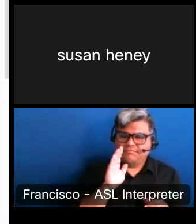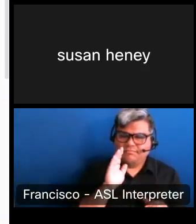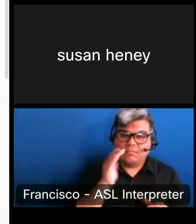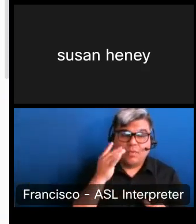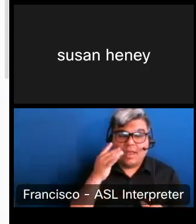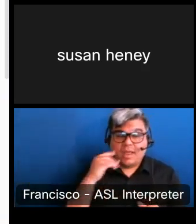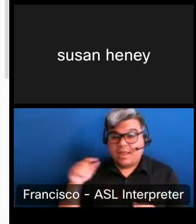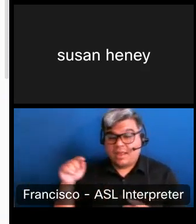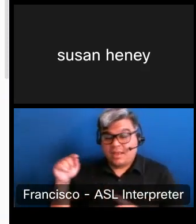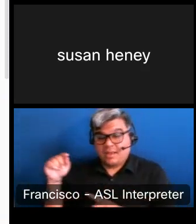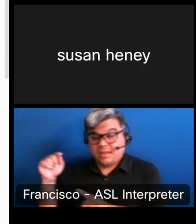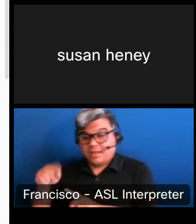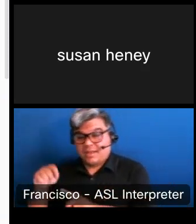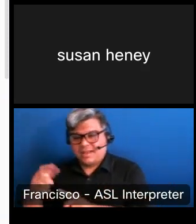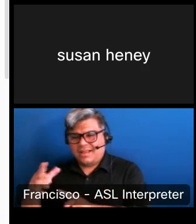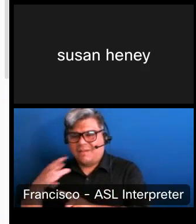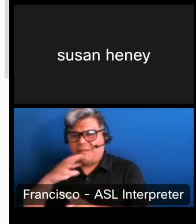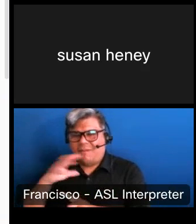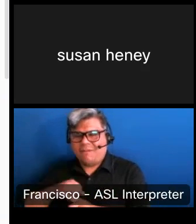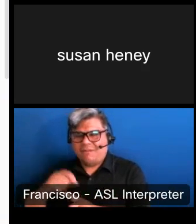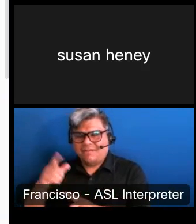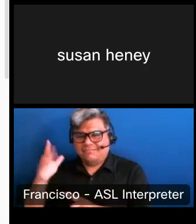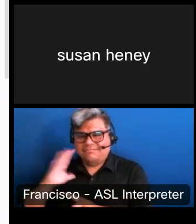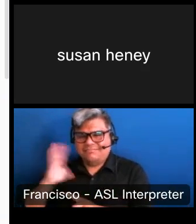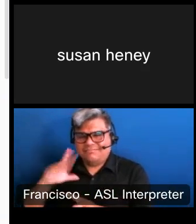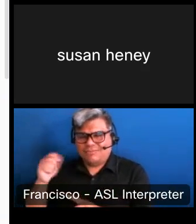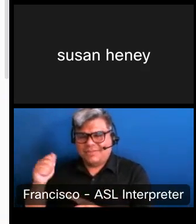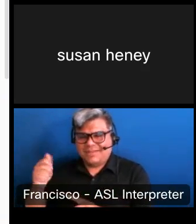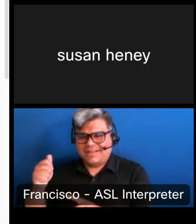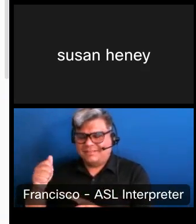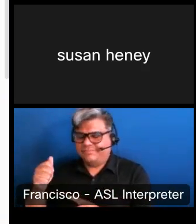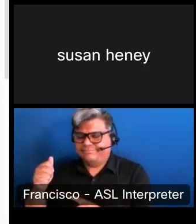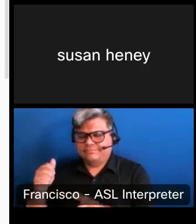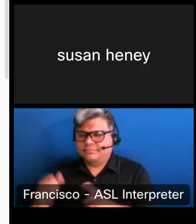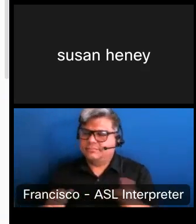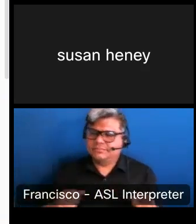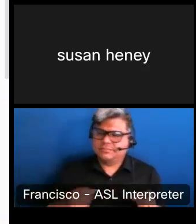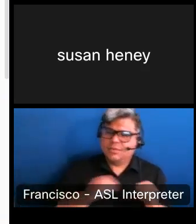pretty outdated. This is from 2010, so this is more recent data, so I'm going to click on